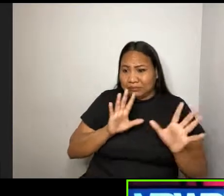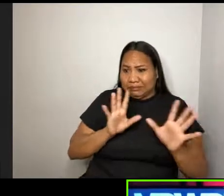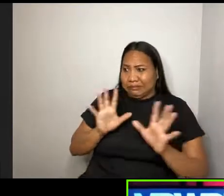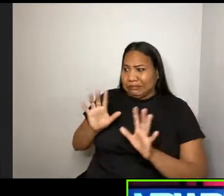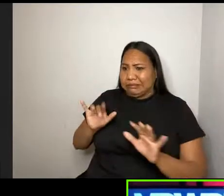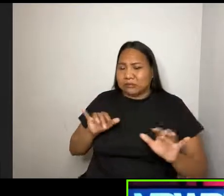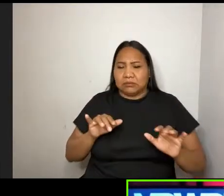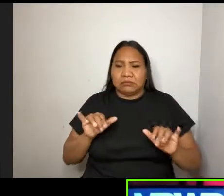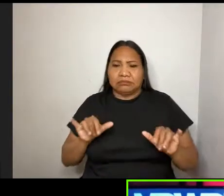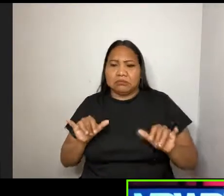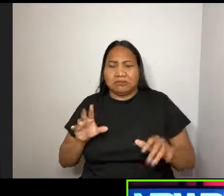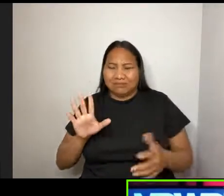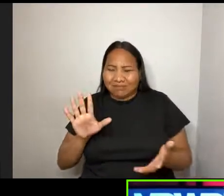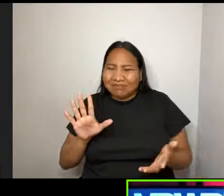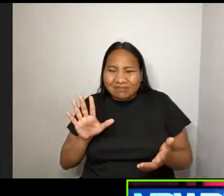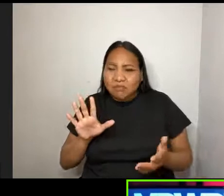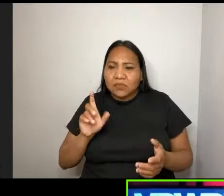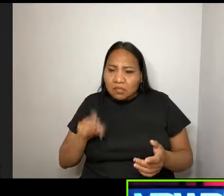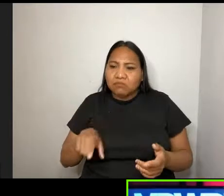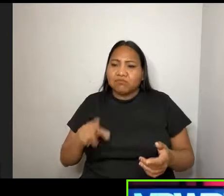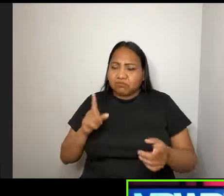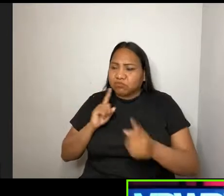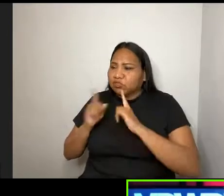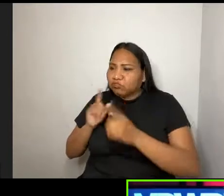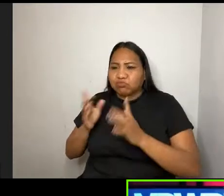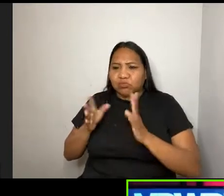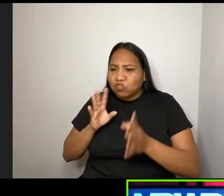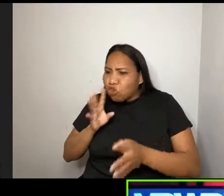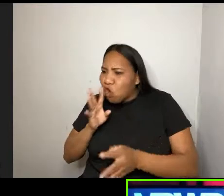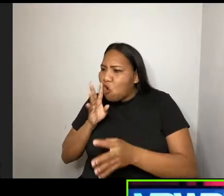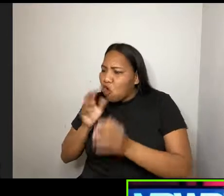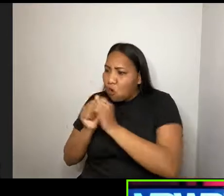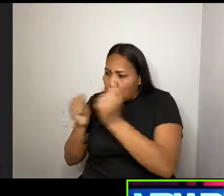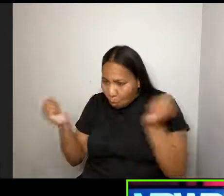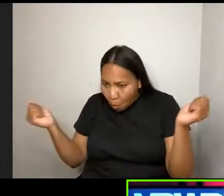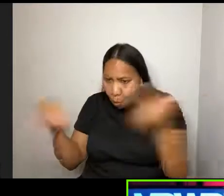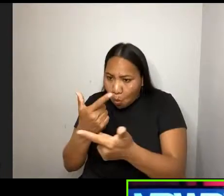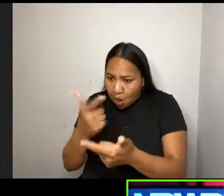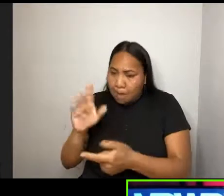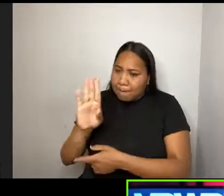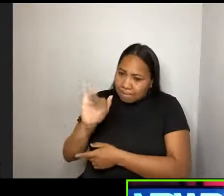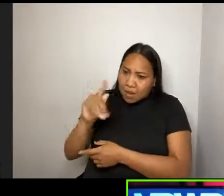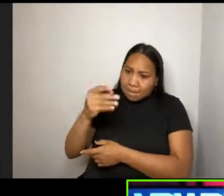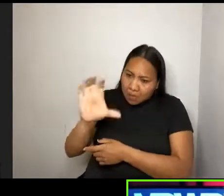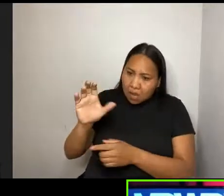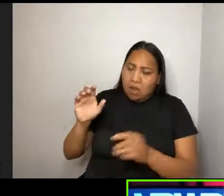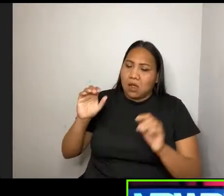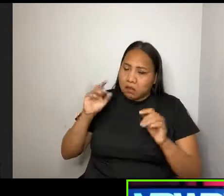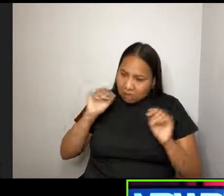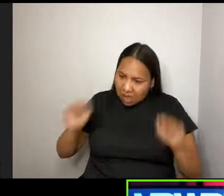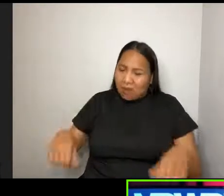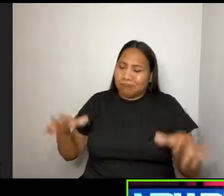All people of color can come together on the one fact that systemic racism has done something